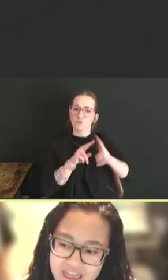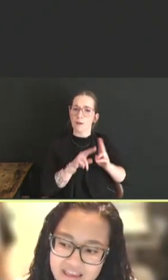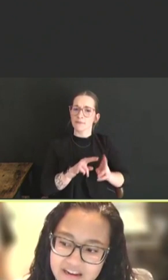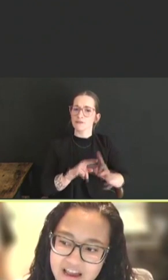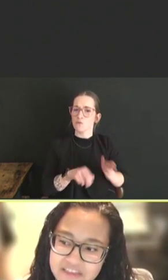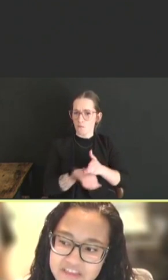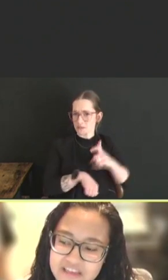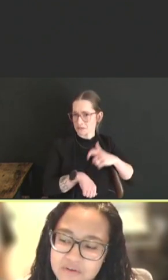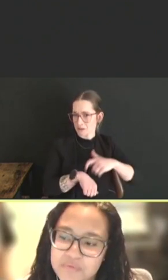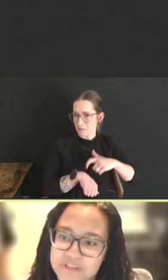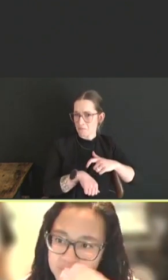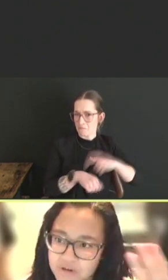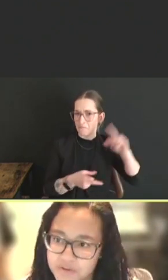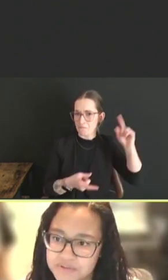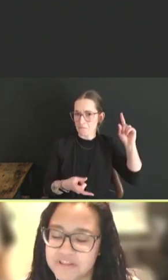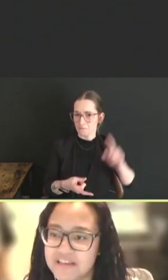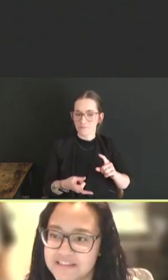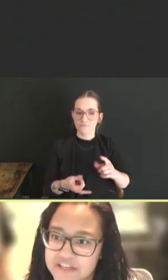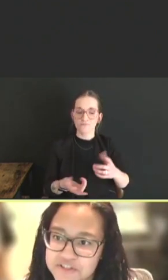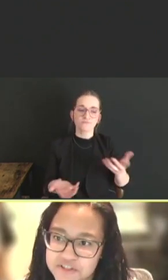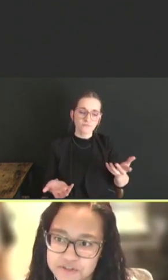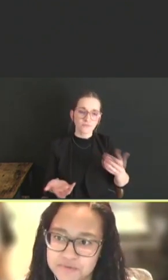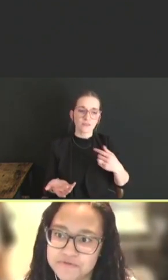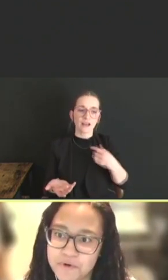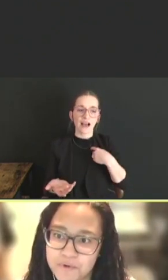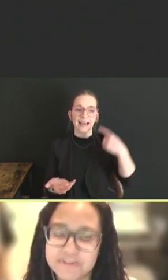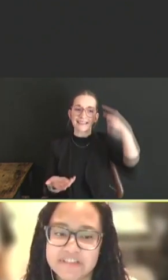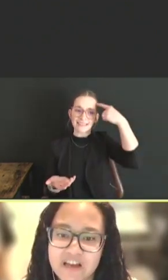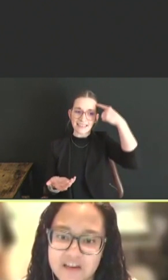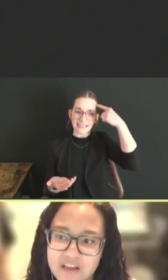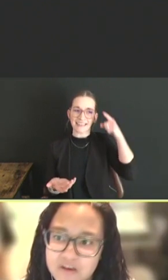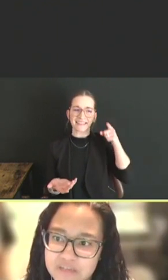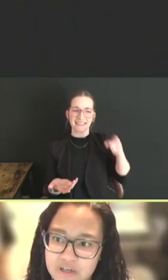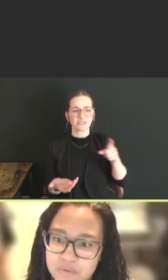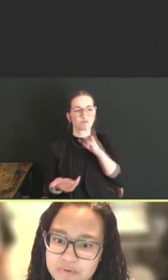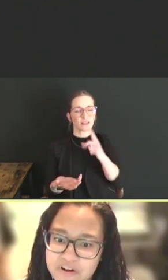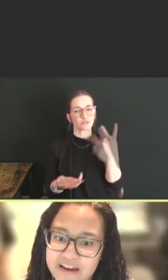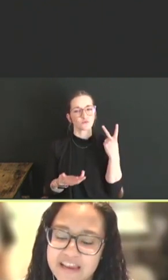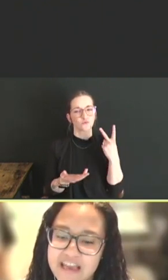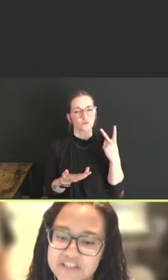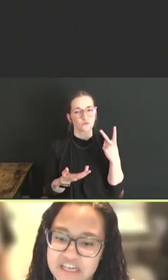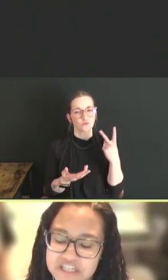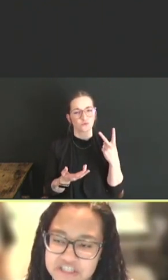and I think this is one of those things that is twofold. Not only are we providing educational